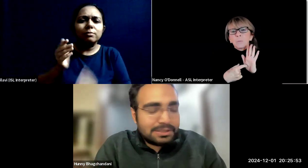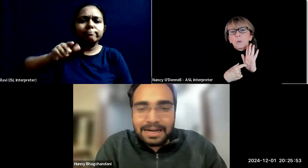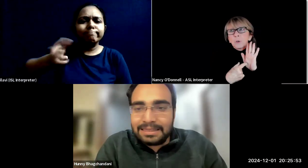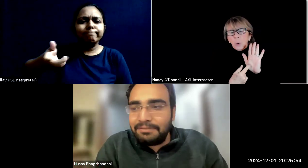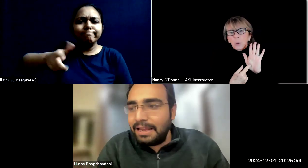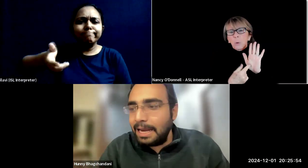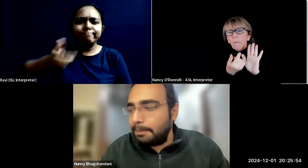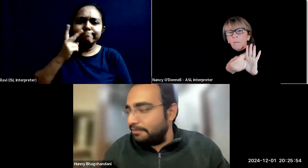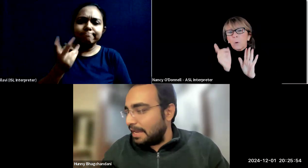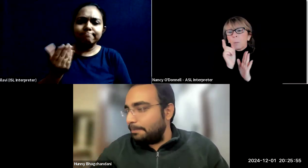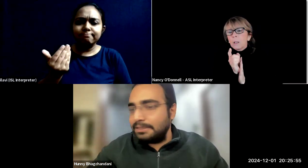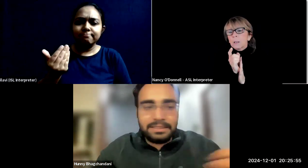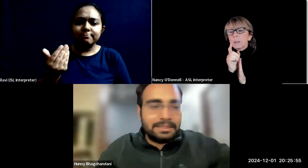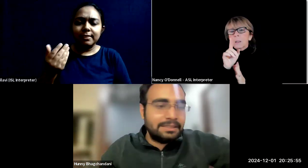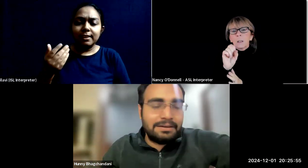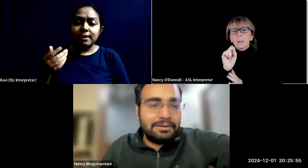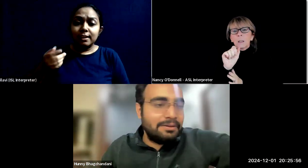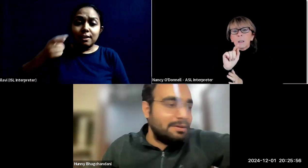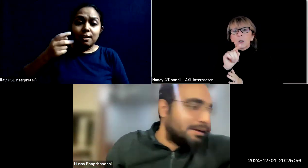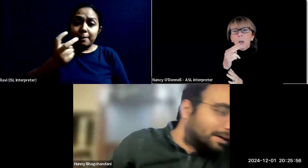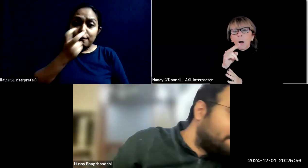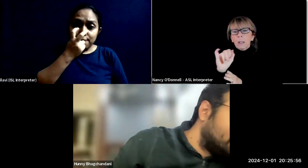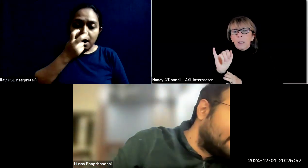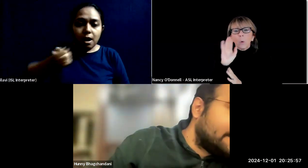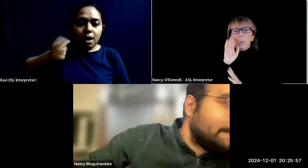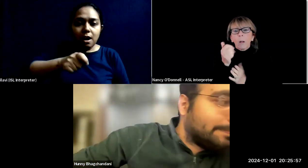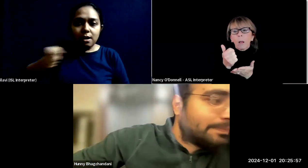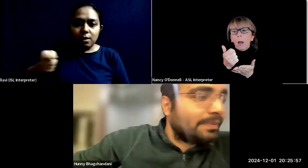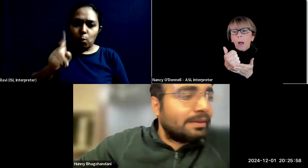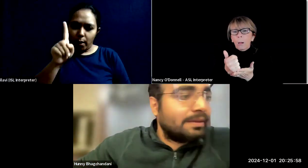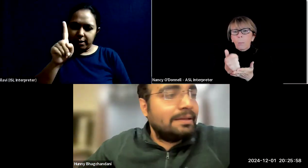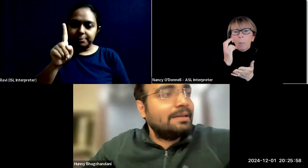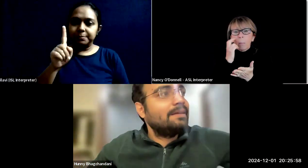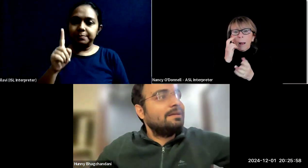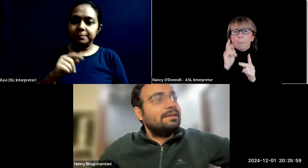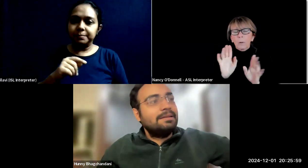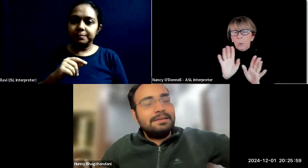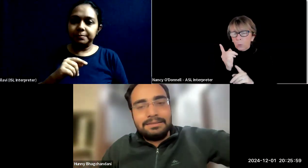So Saarthi will help a VI (visually impaired) person. One second.